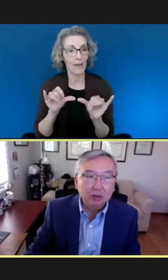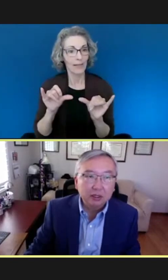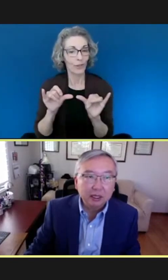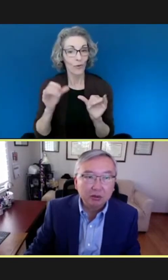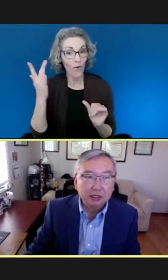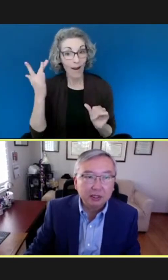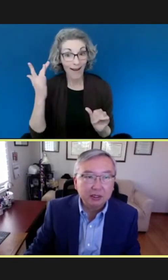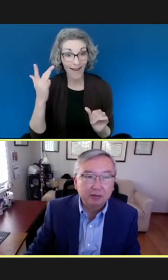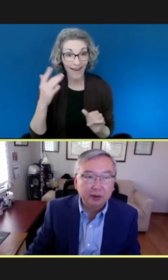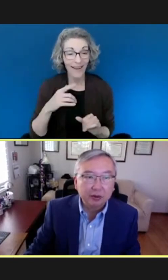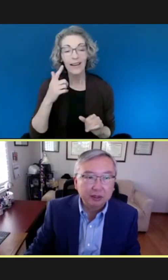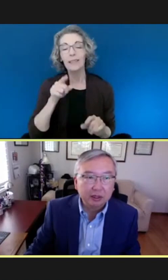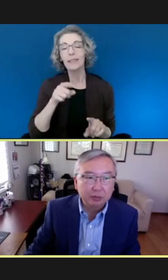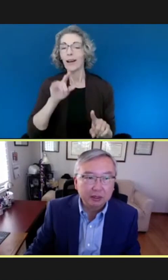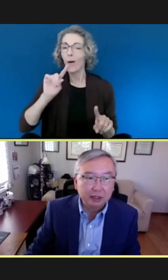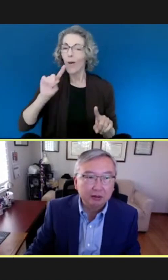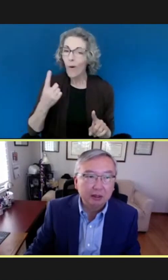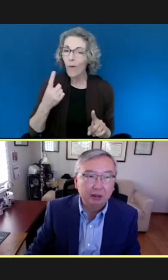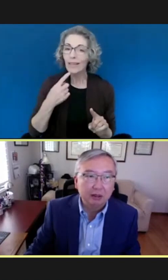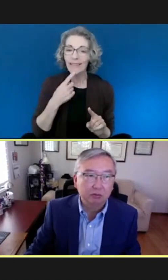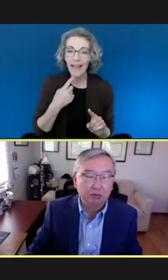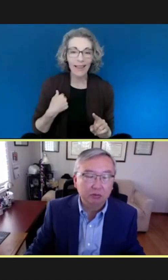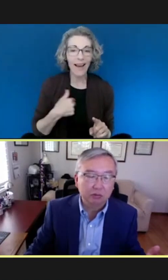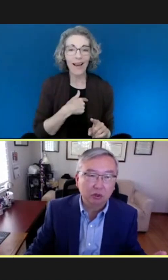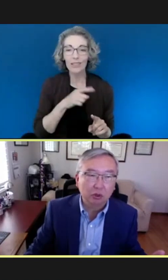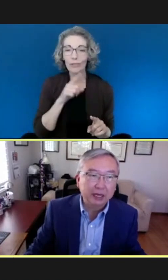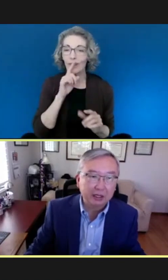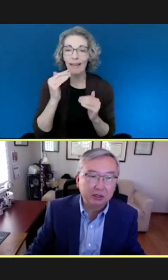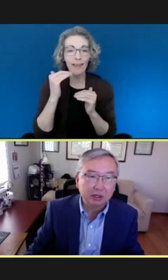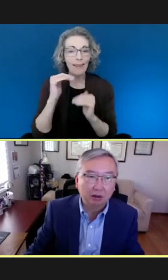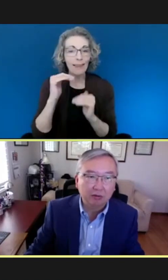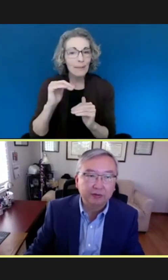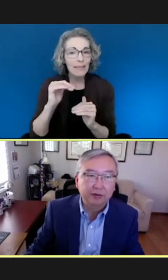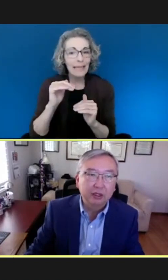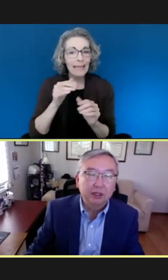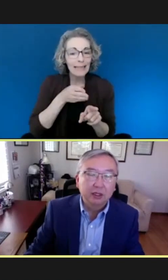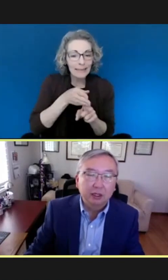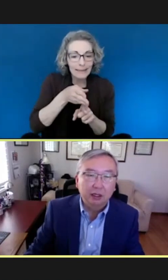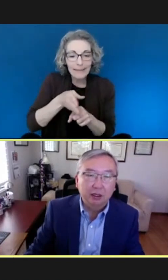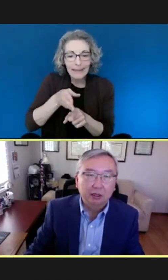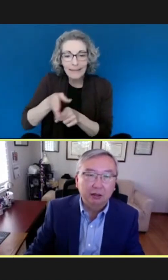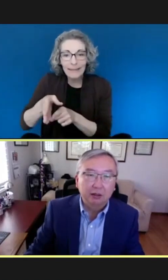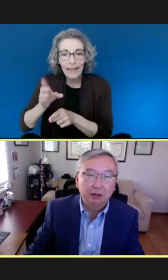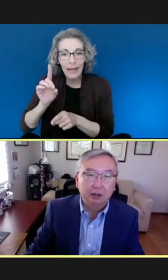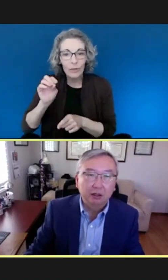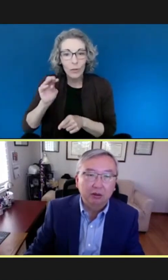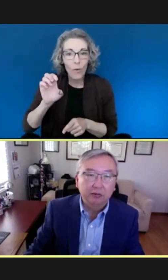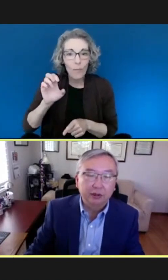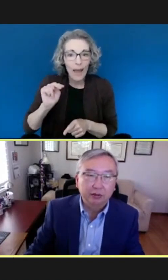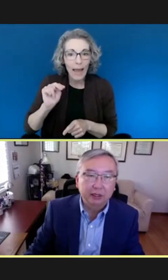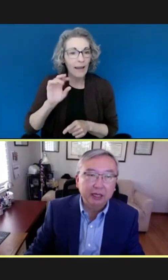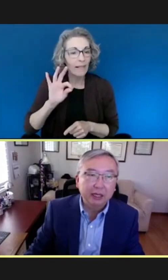tells us very limiting domains of intelligence such as visual spatial,